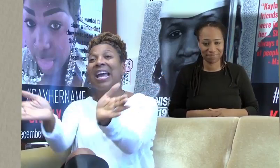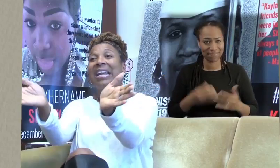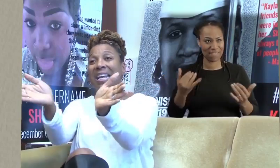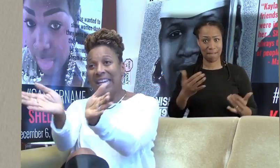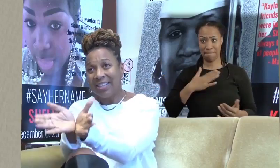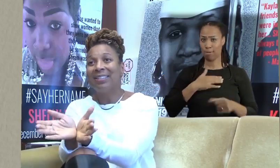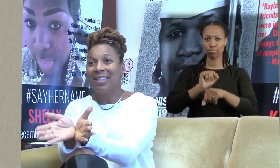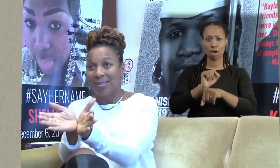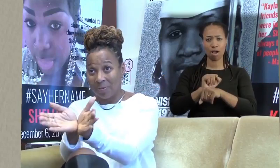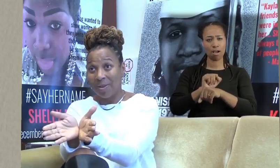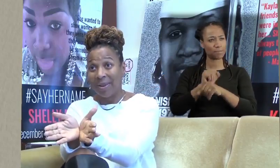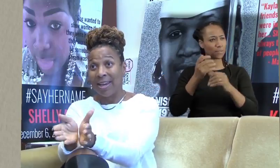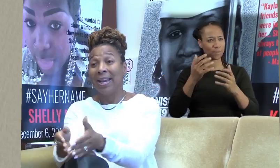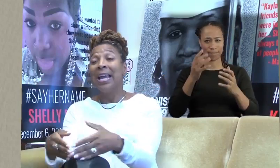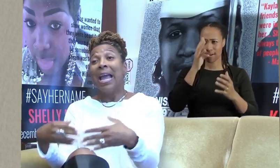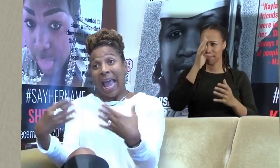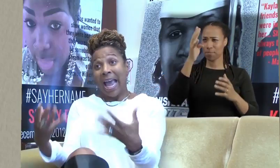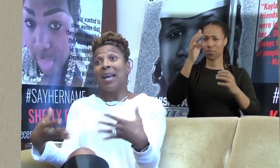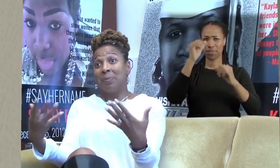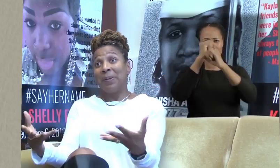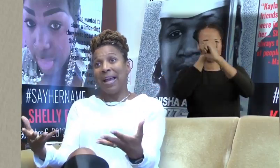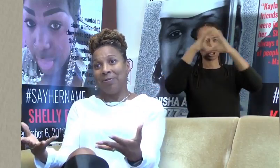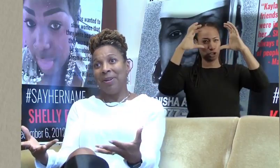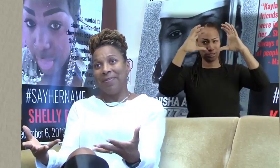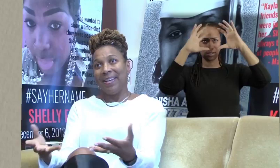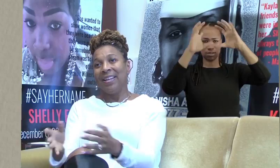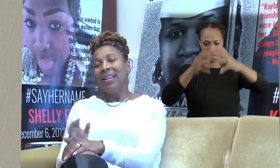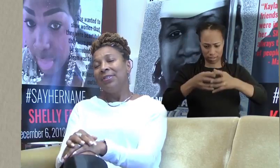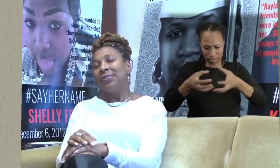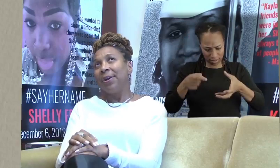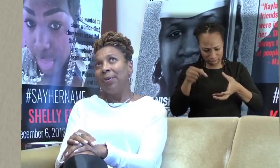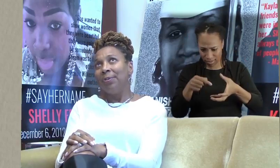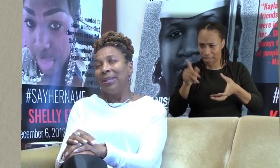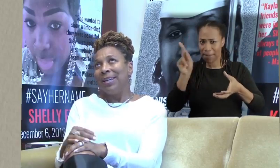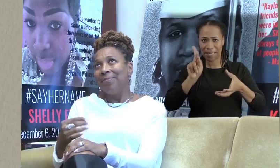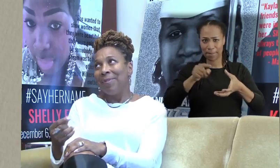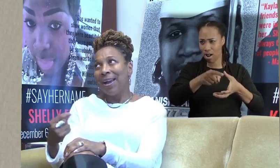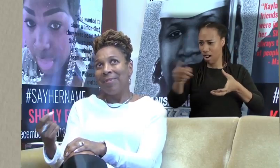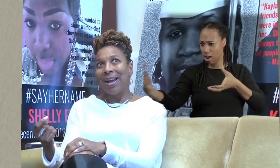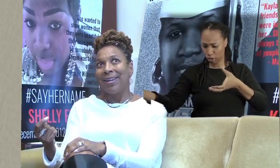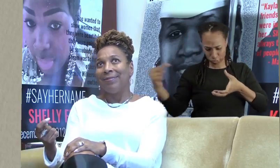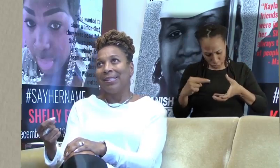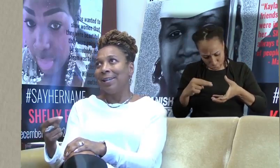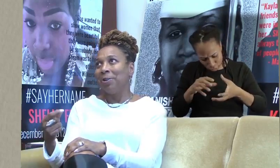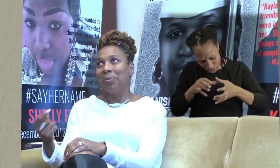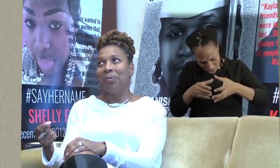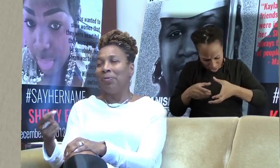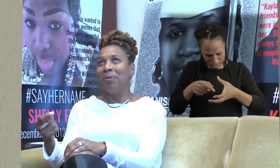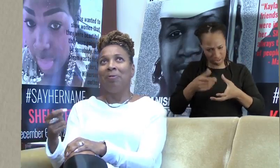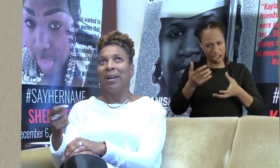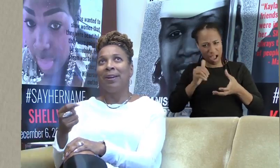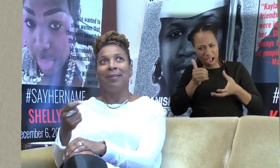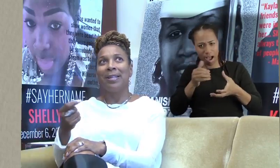So, my task was to try to come up with a visualization so that people could see that these women were